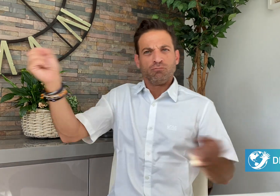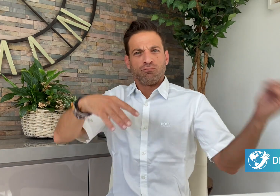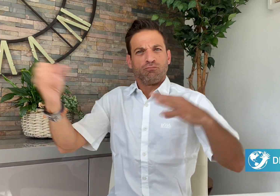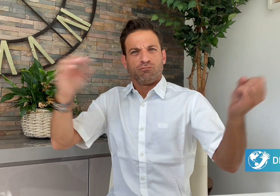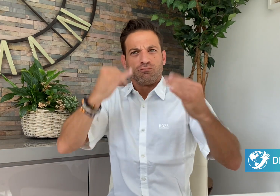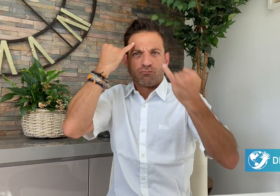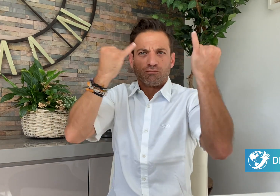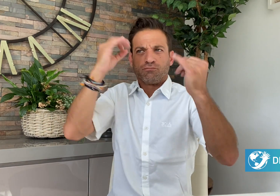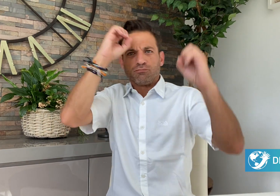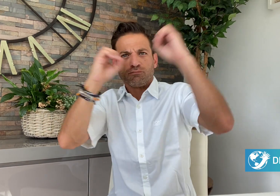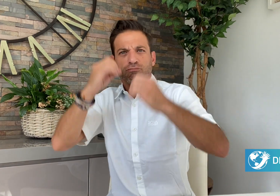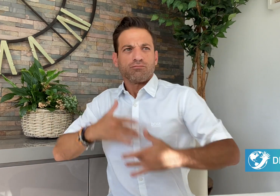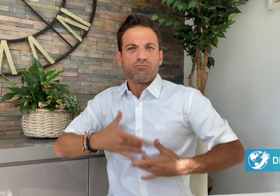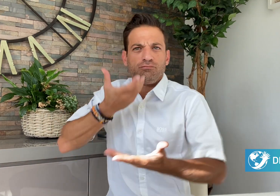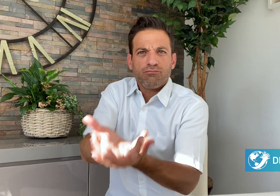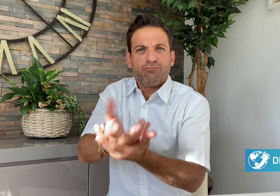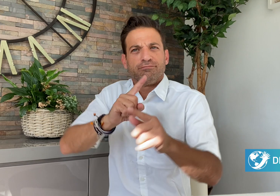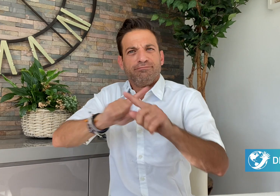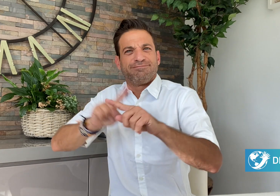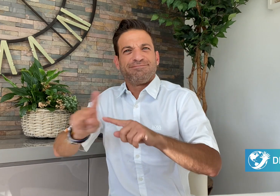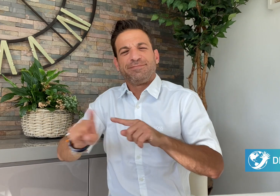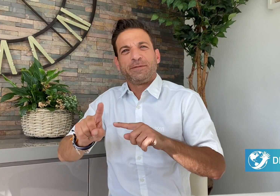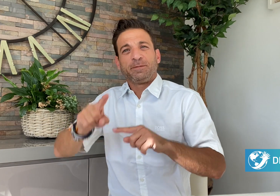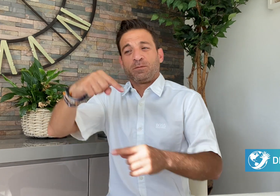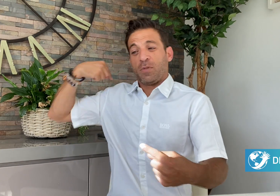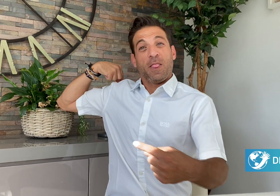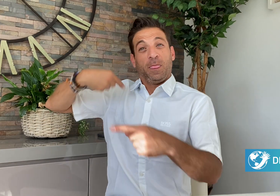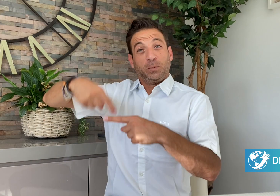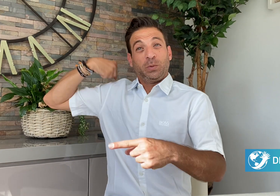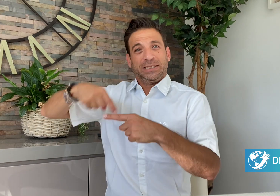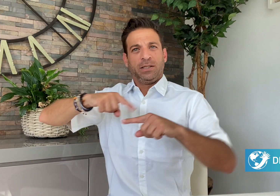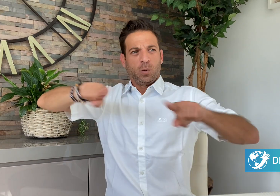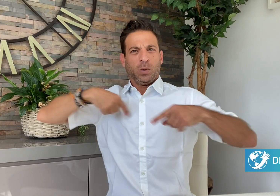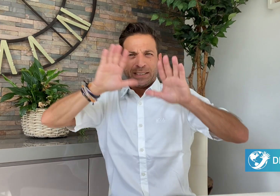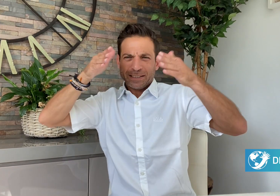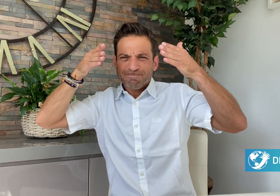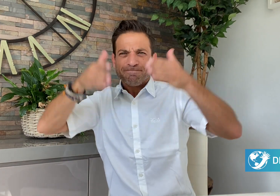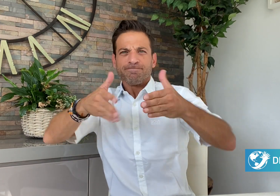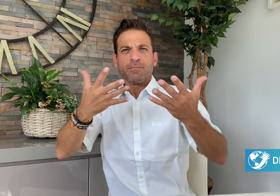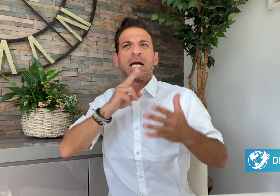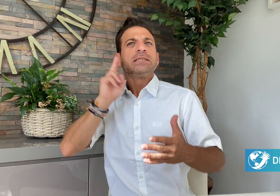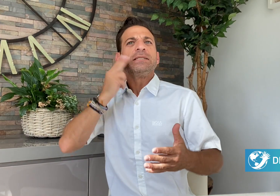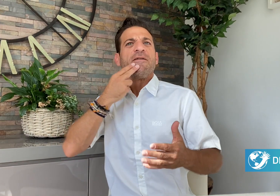these issues and improve the quality of Interpreters on TV.